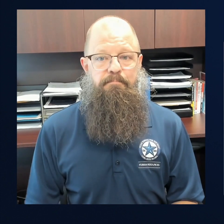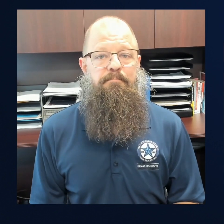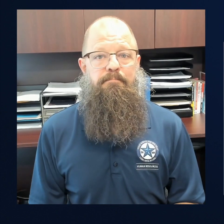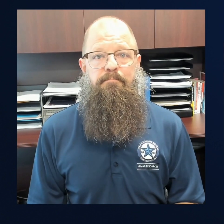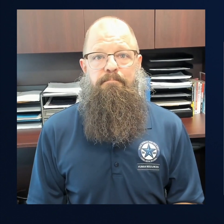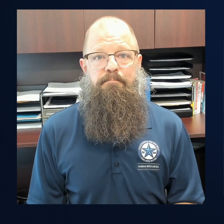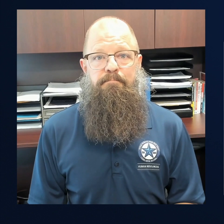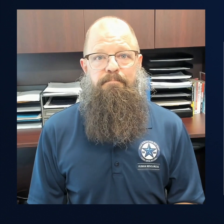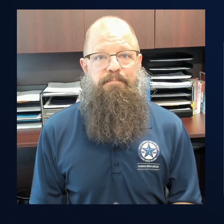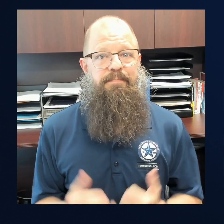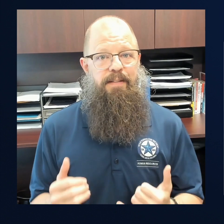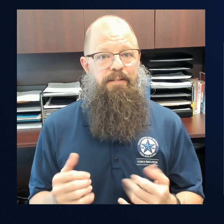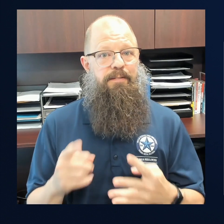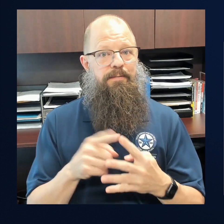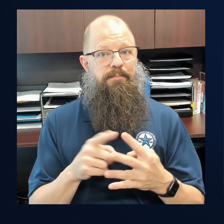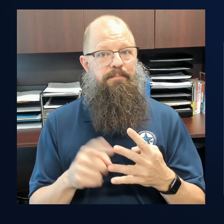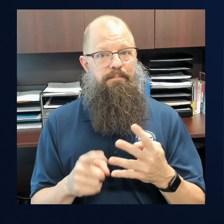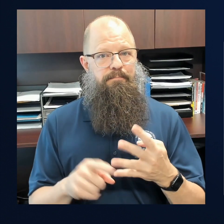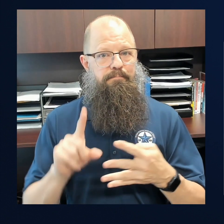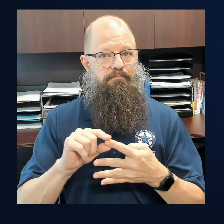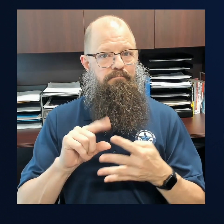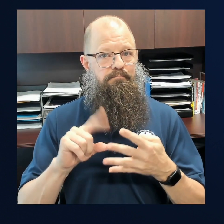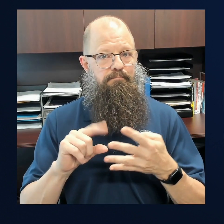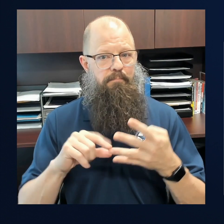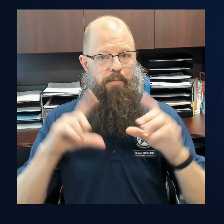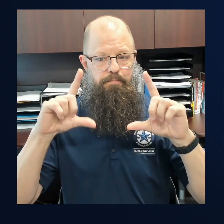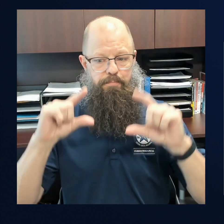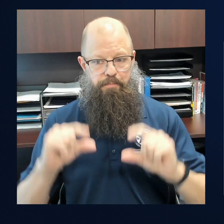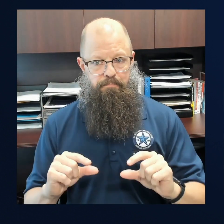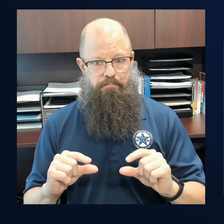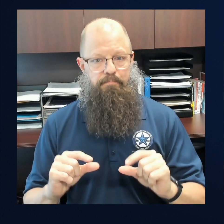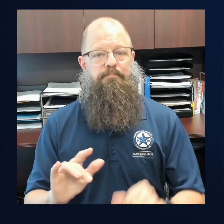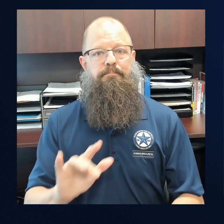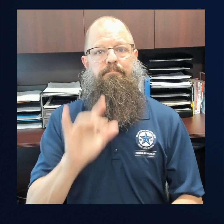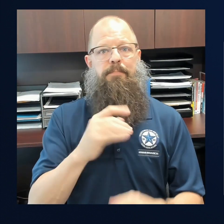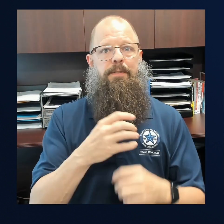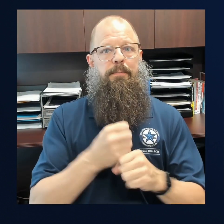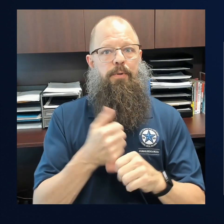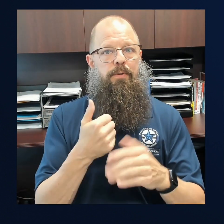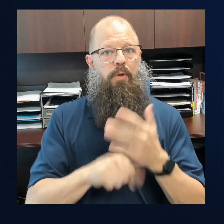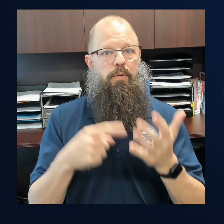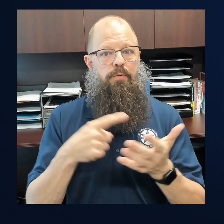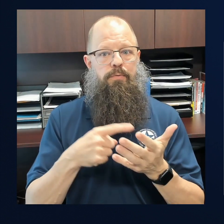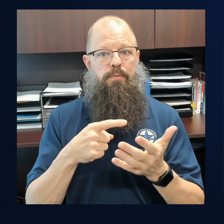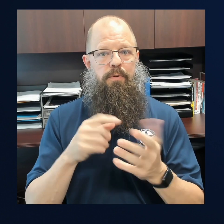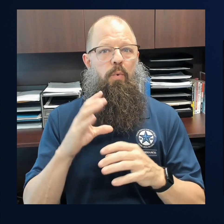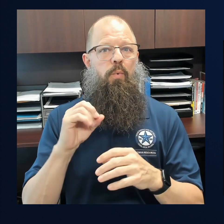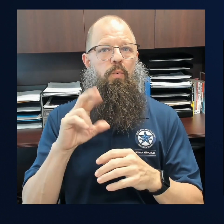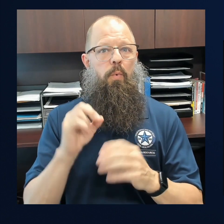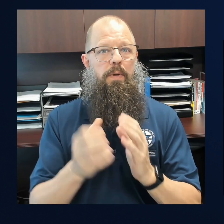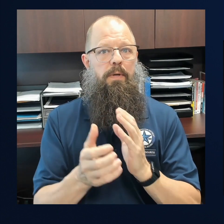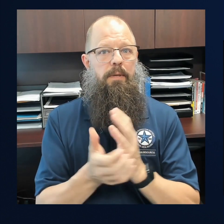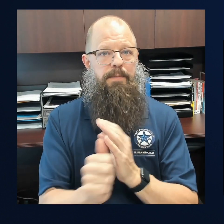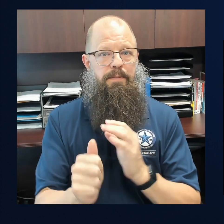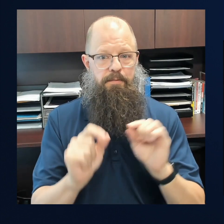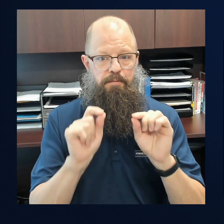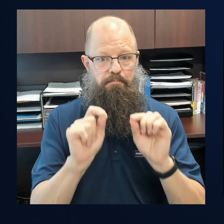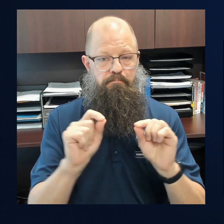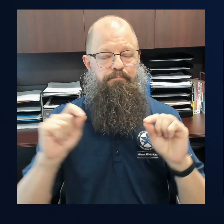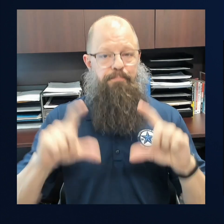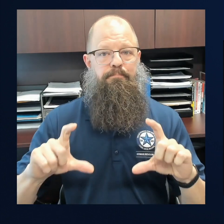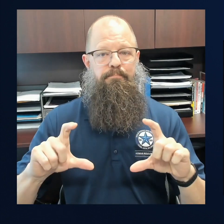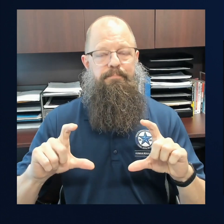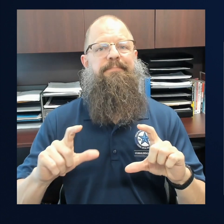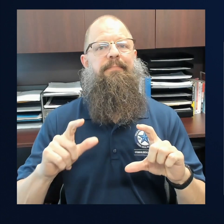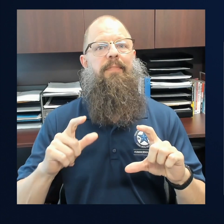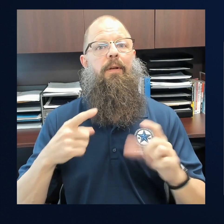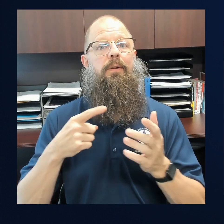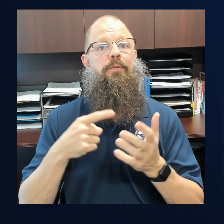comments. Again, the four areas you can collapse them and then go into the Summary area to add the